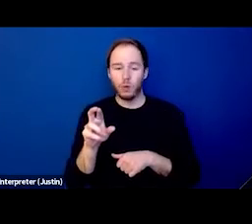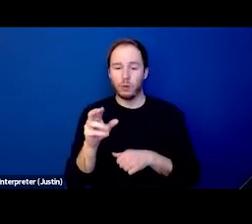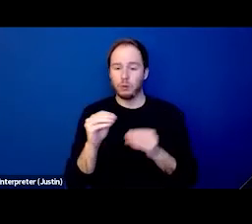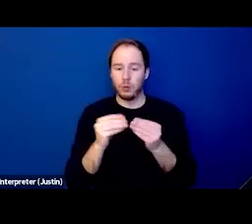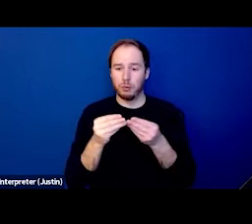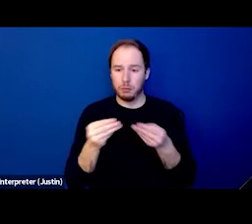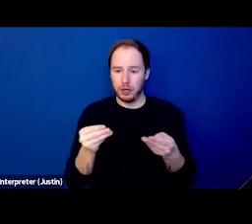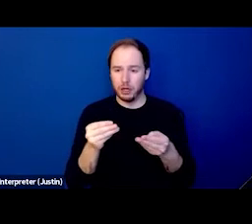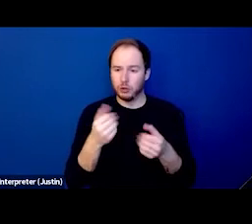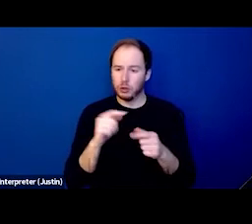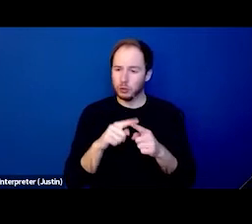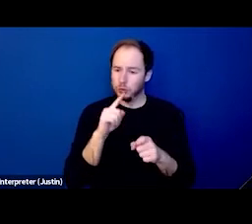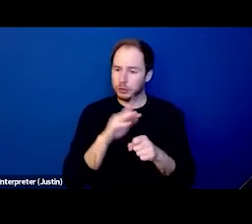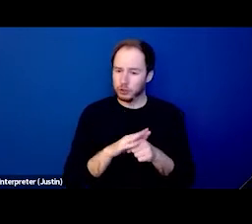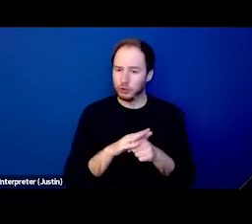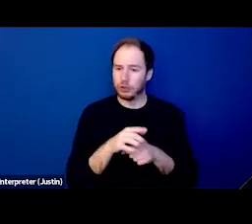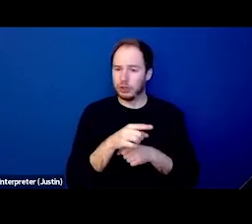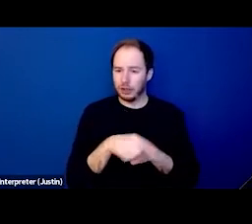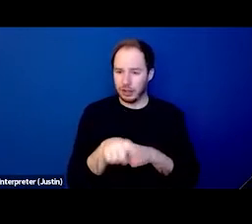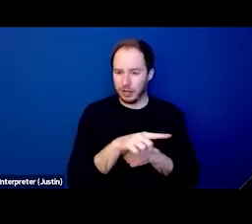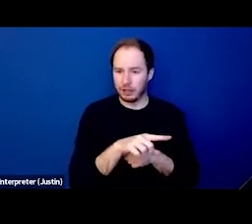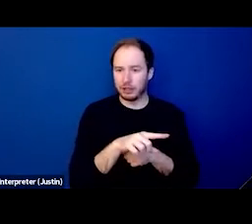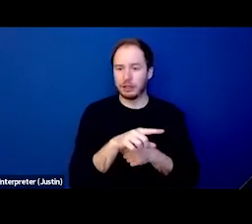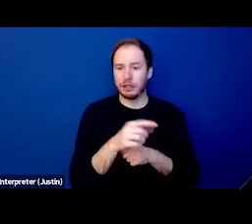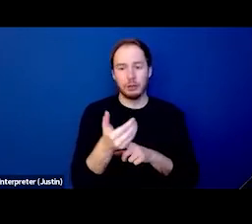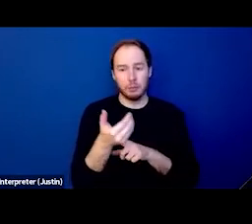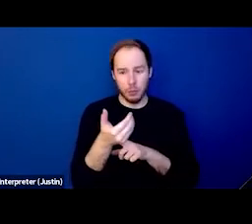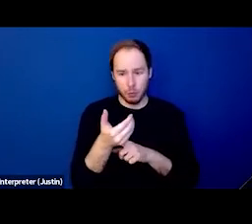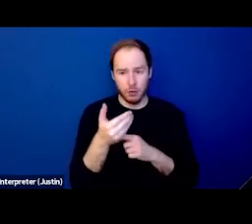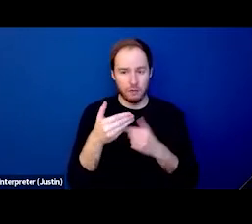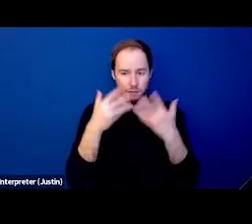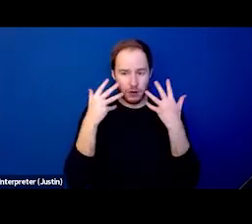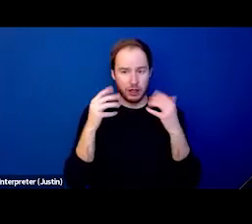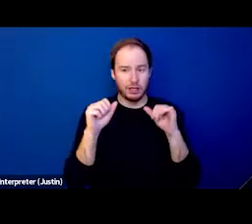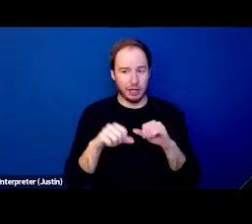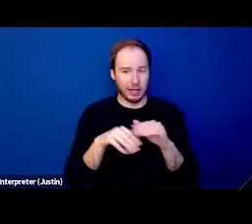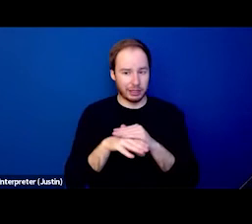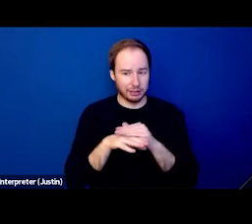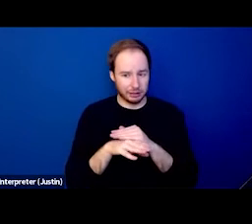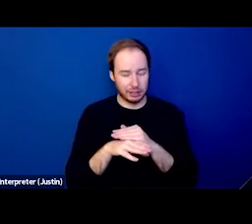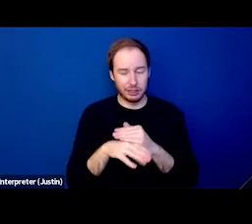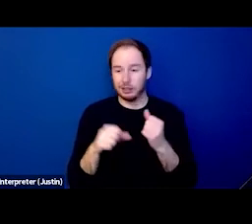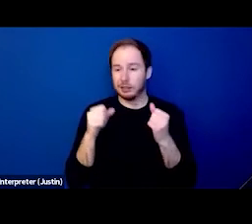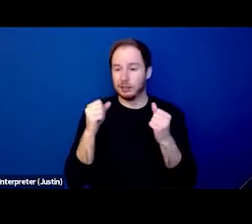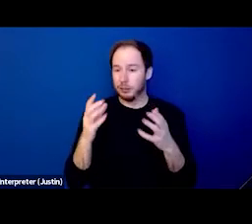you wanna make that they are mobile friendly because many of your clients or the communities